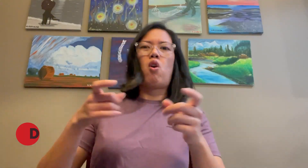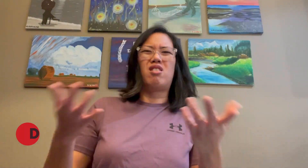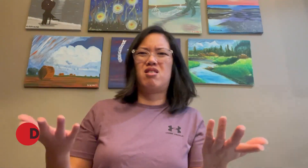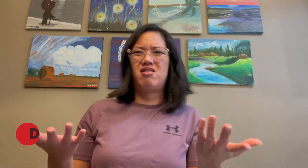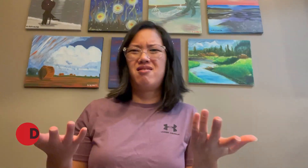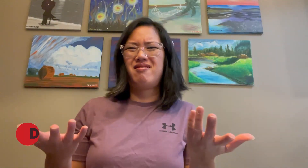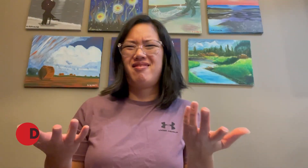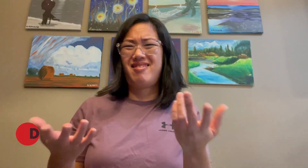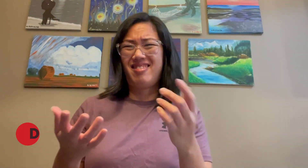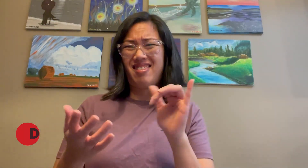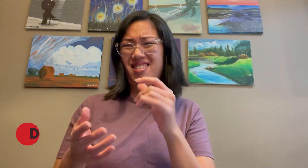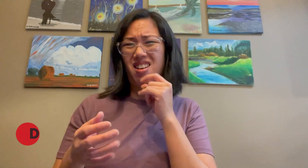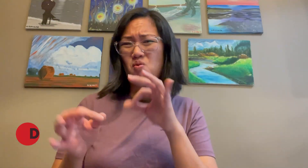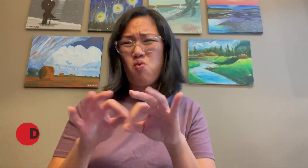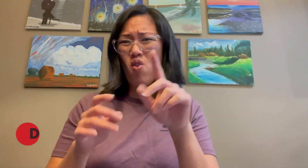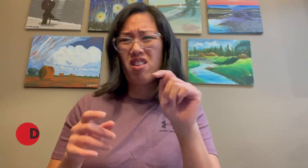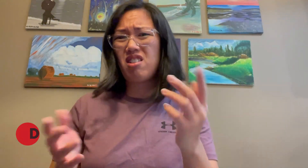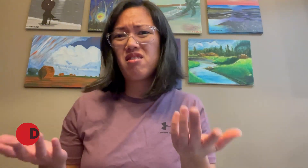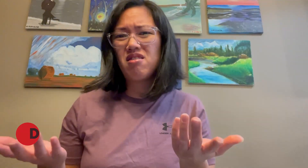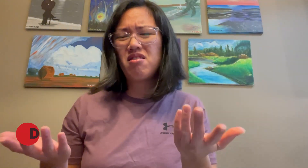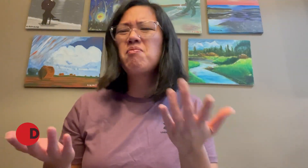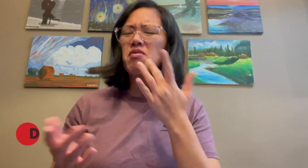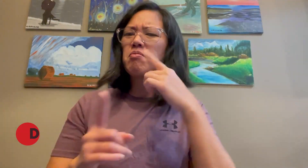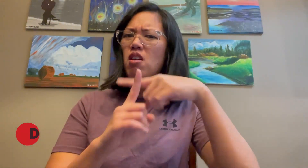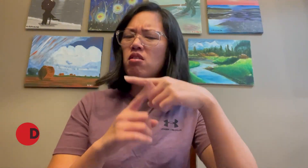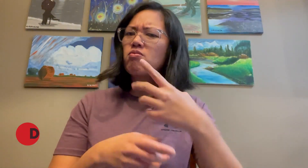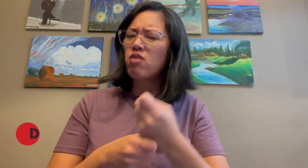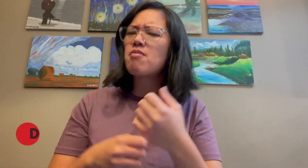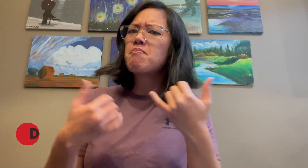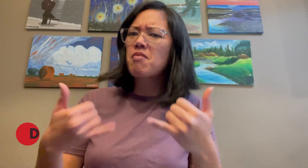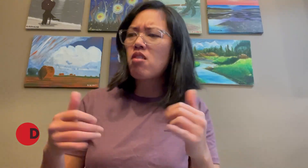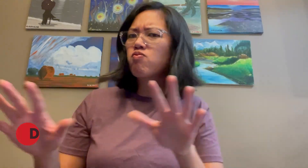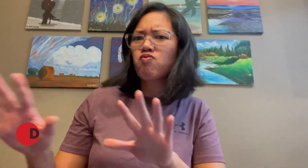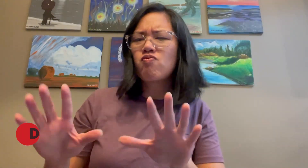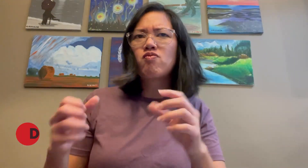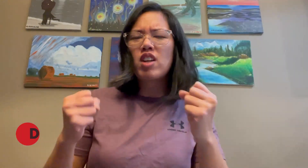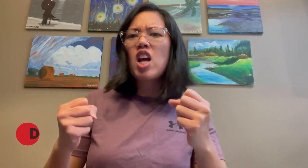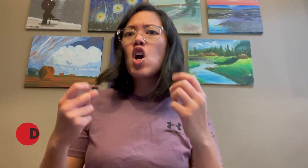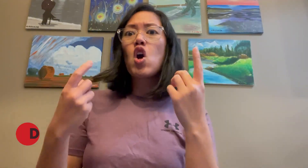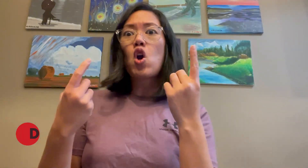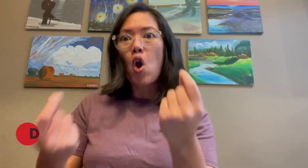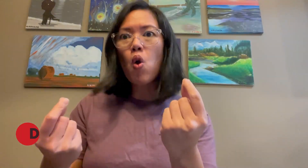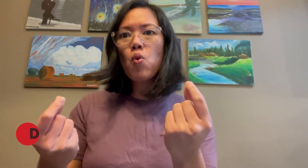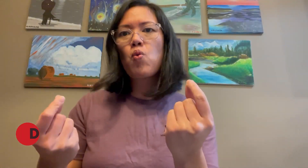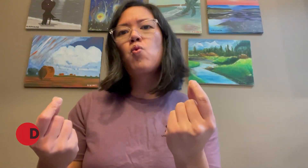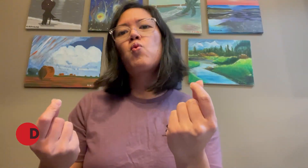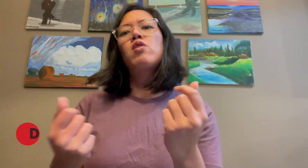and I lose control. It’s not worth it. I prefer to be positive and confident to play and tell myself to "Go!".